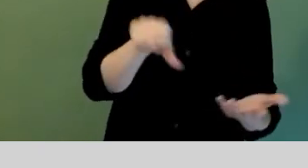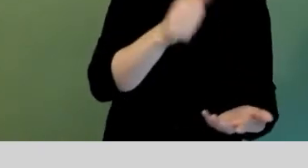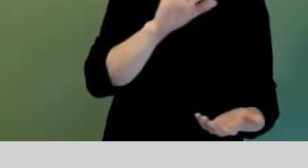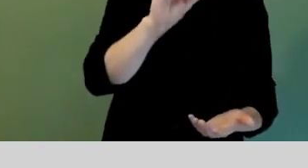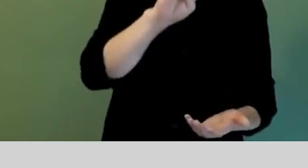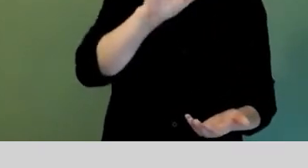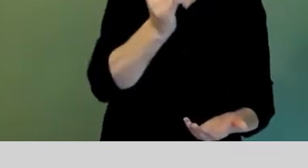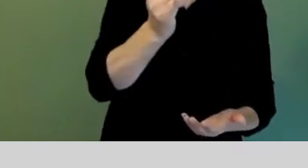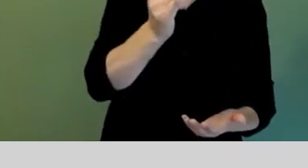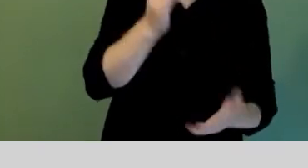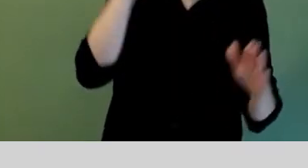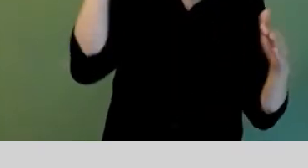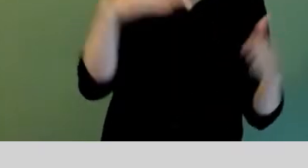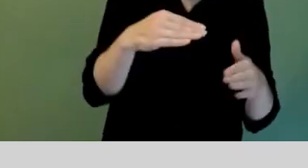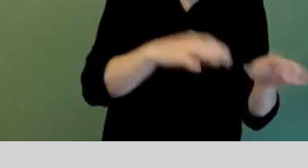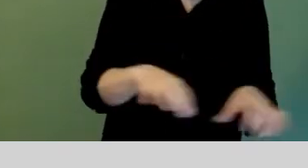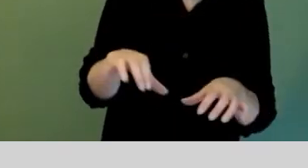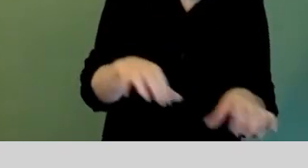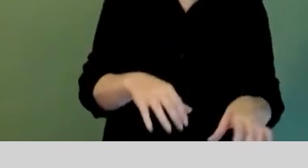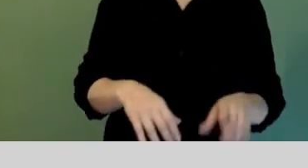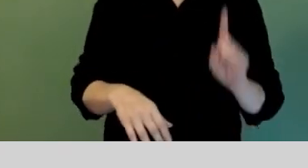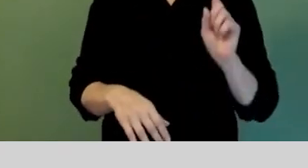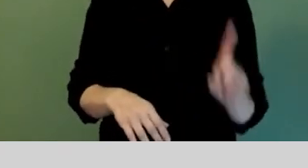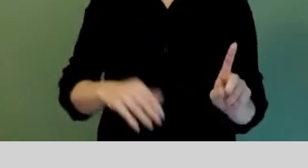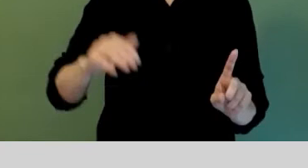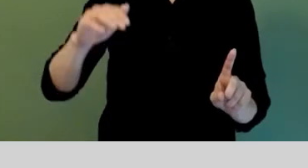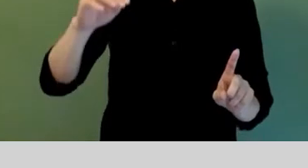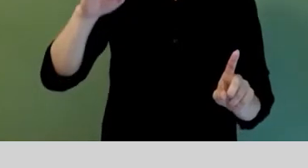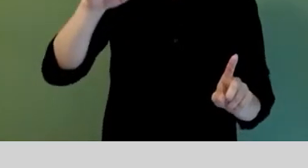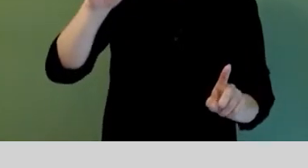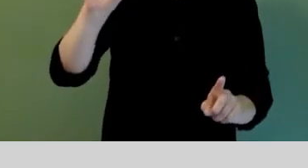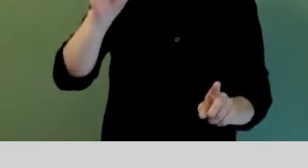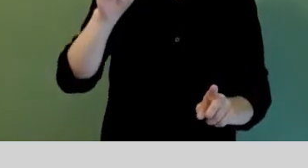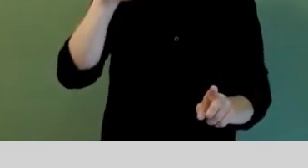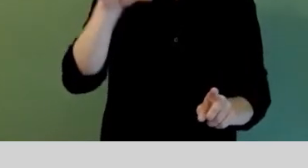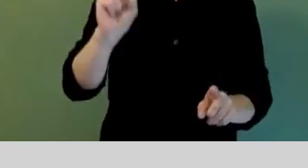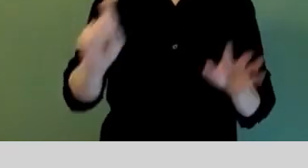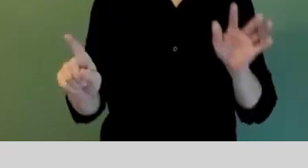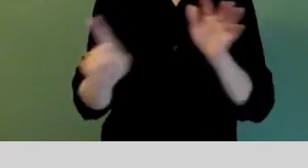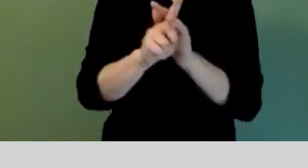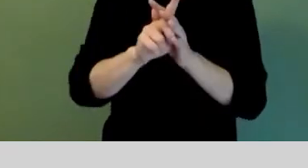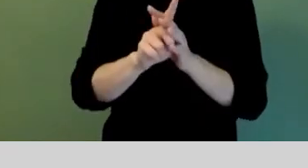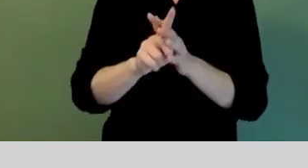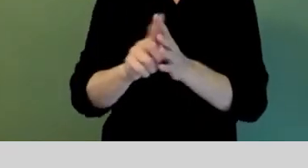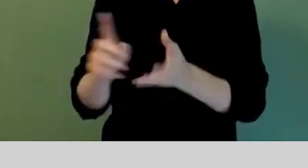So we've seen why decorators happened and what things they brought into the world of Python. We've seen post-processing,